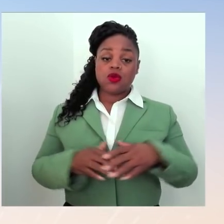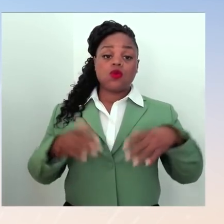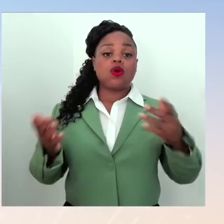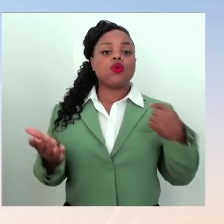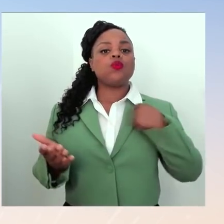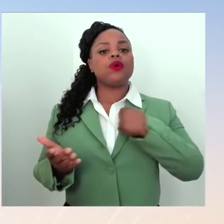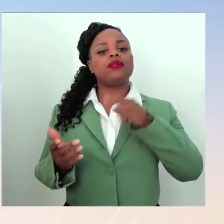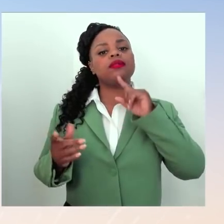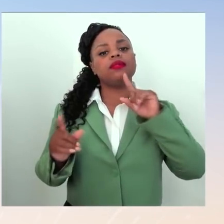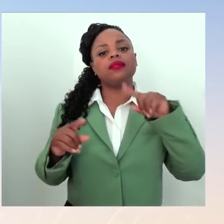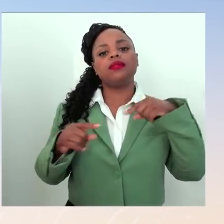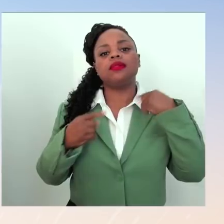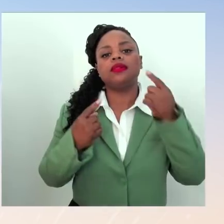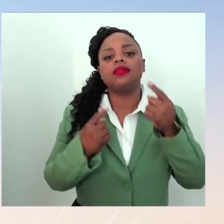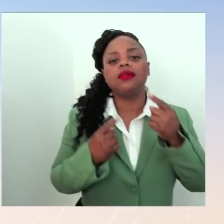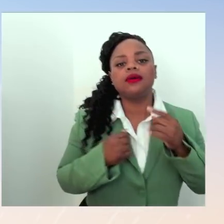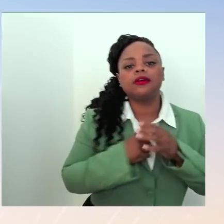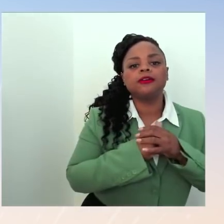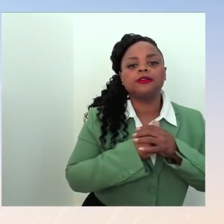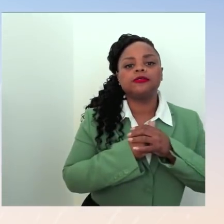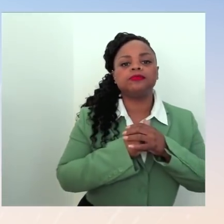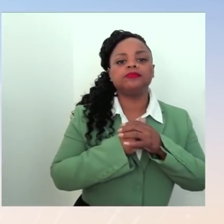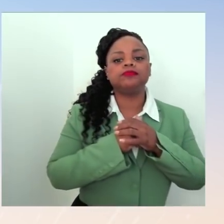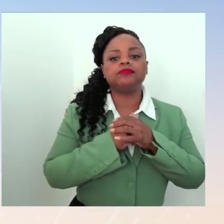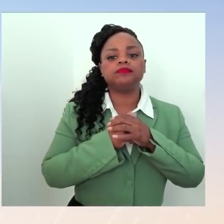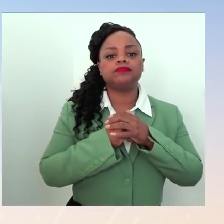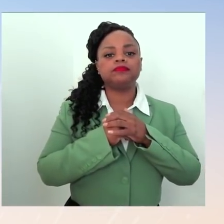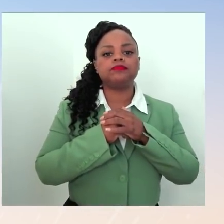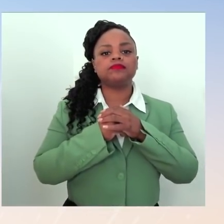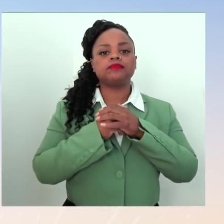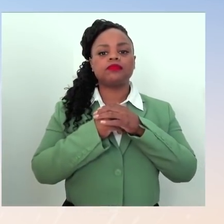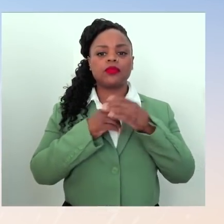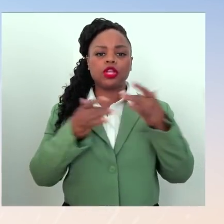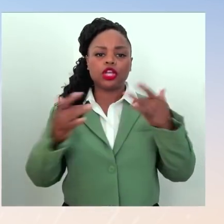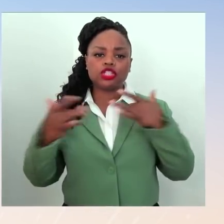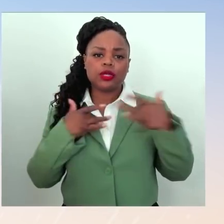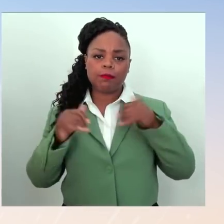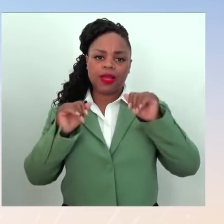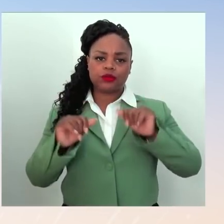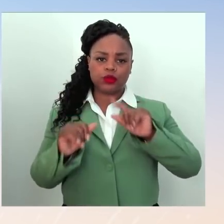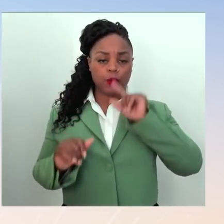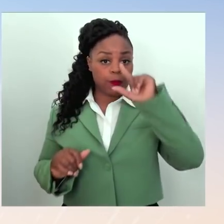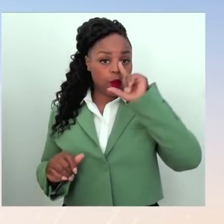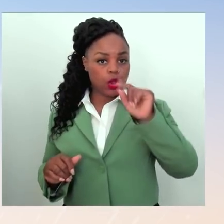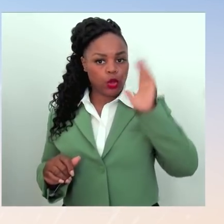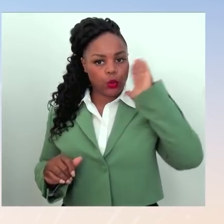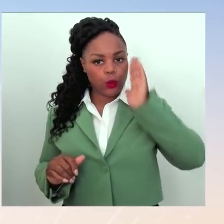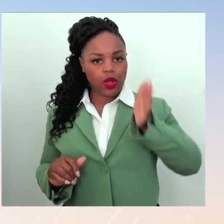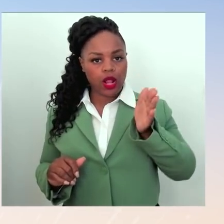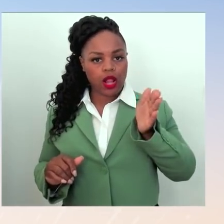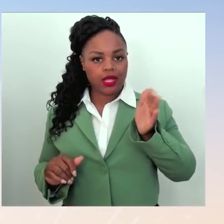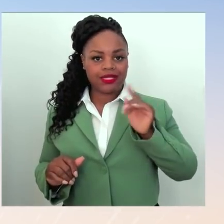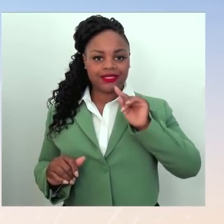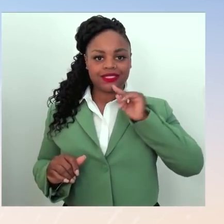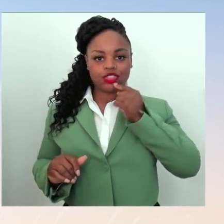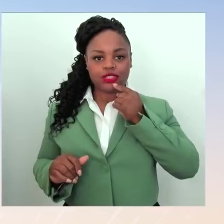could take to impact neighboring countries, countries in Europe, through a range of means.